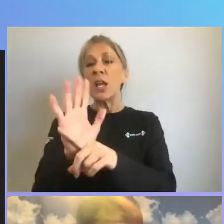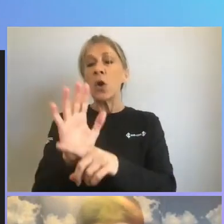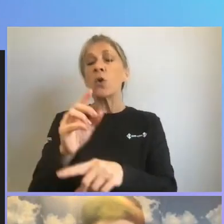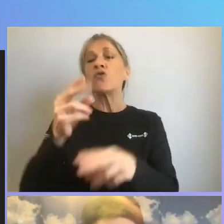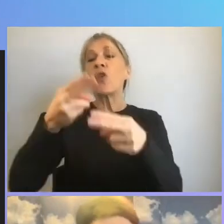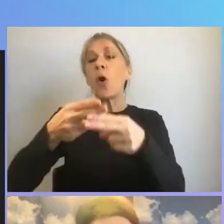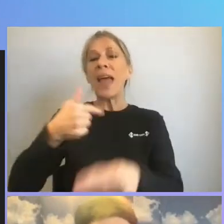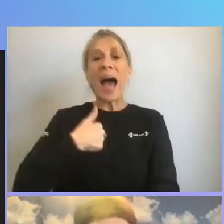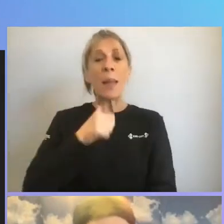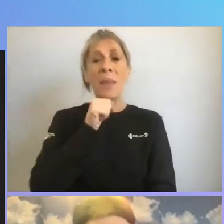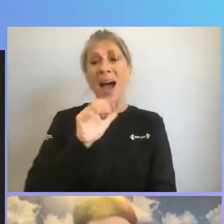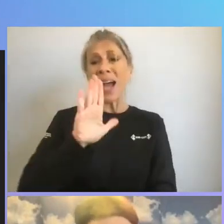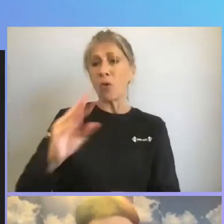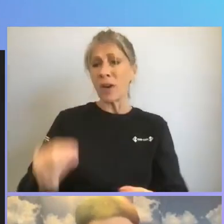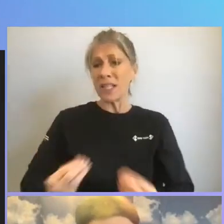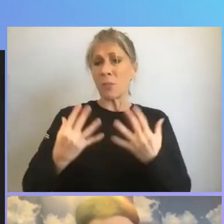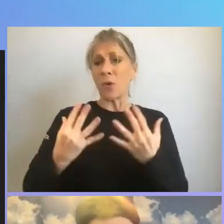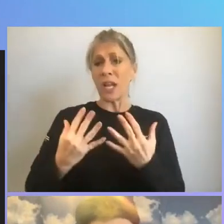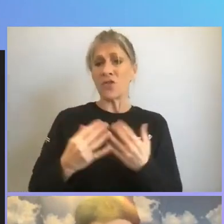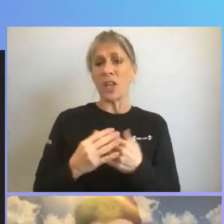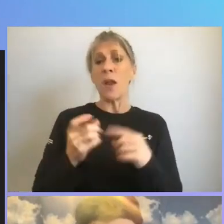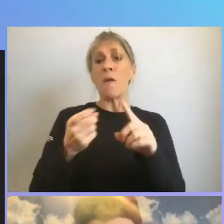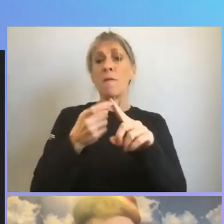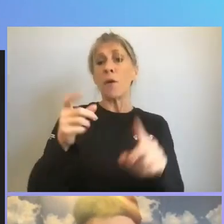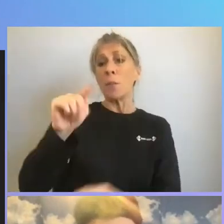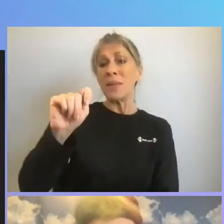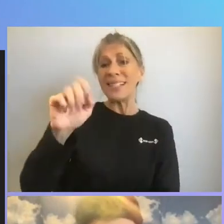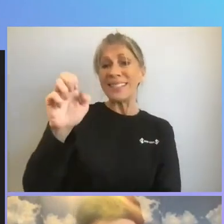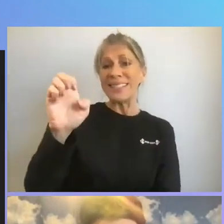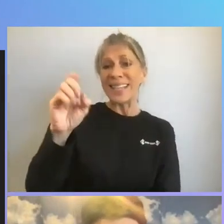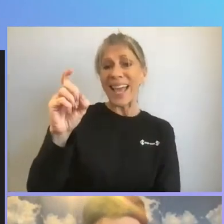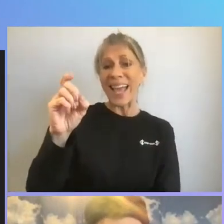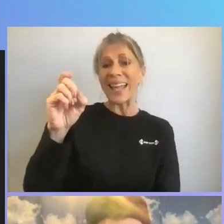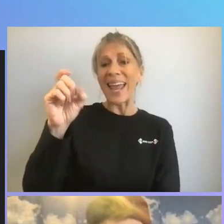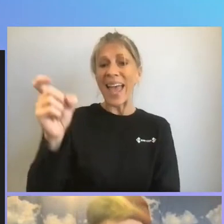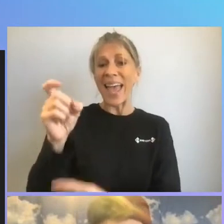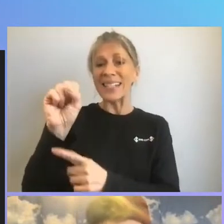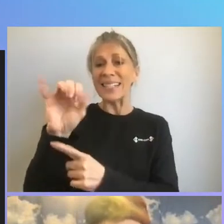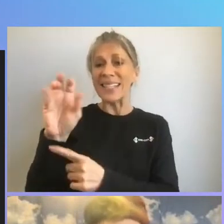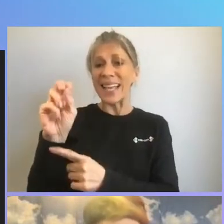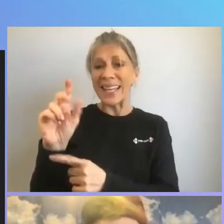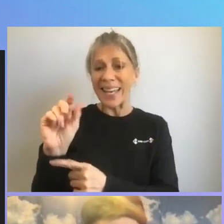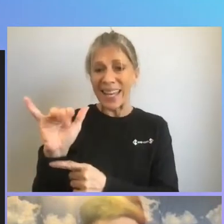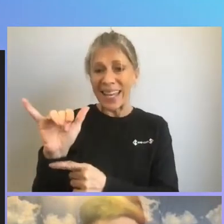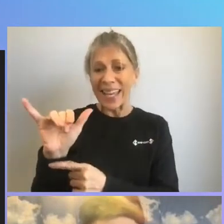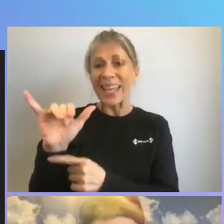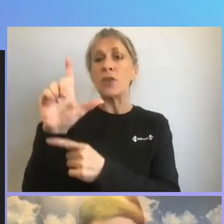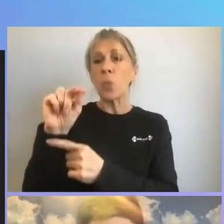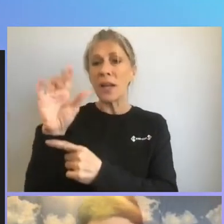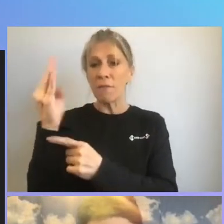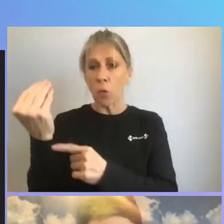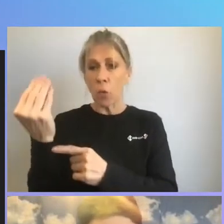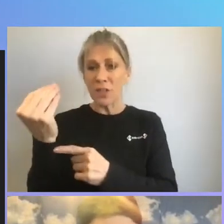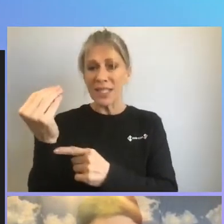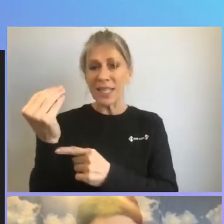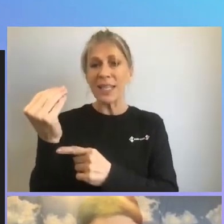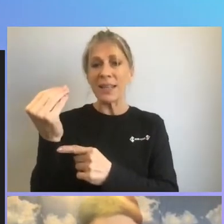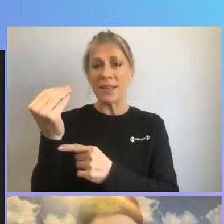much. From the TEDx Sydney